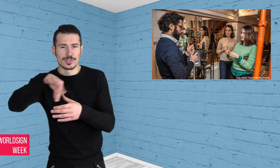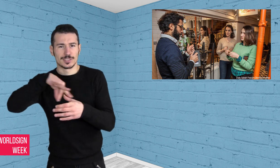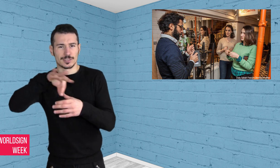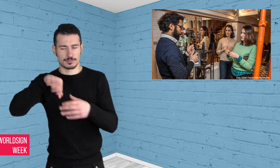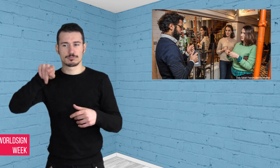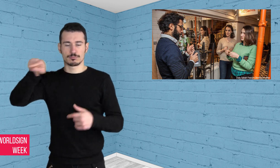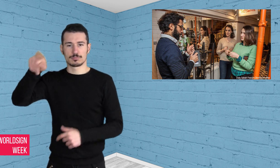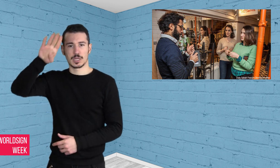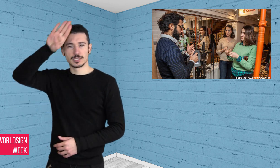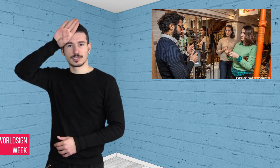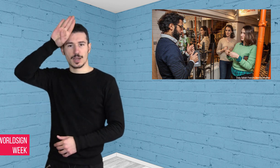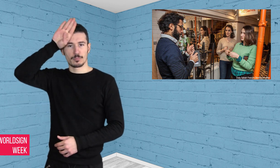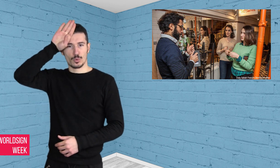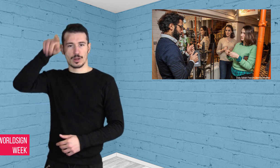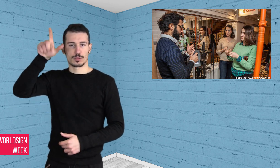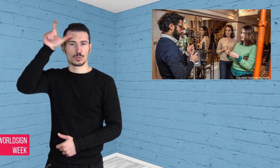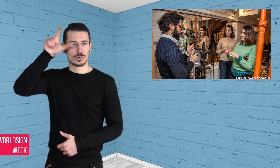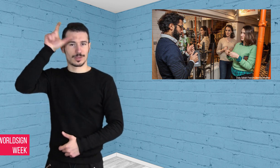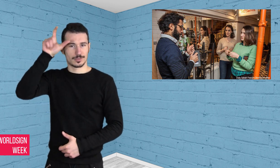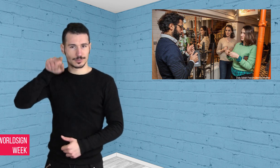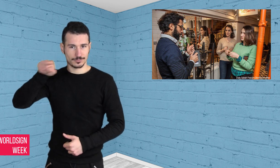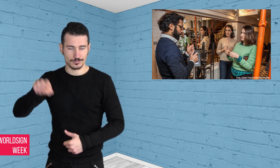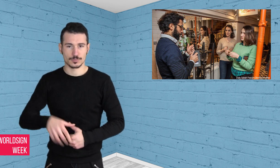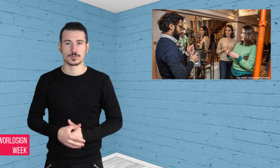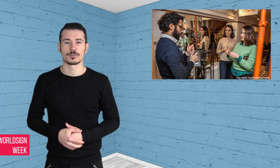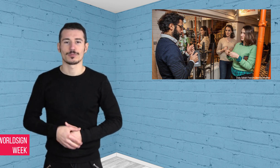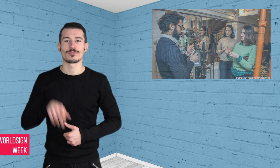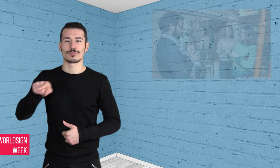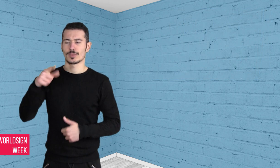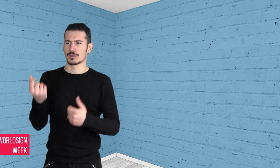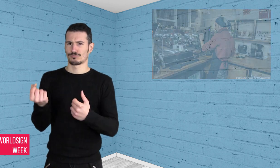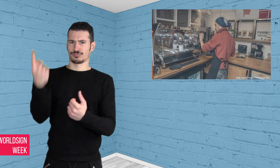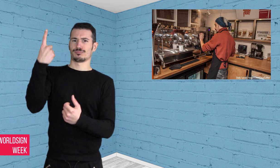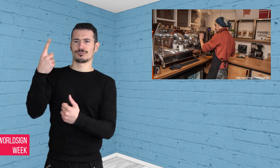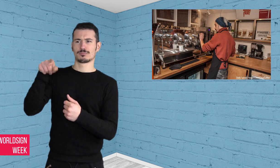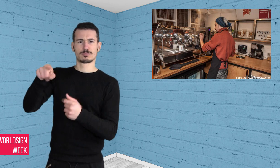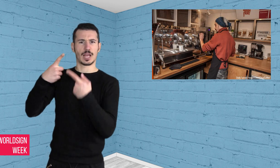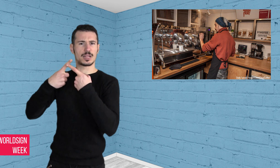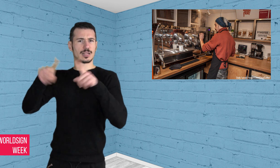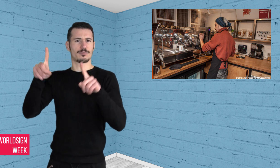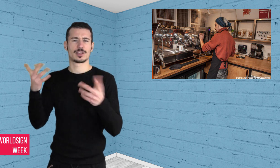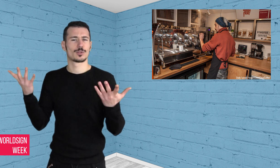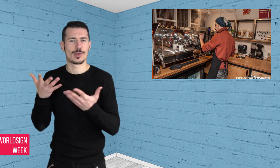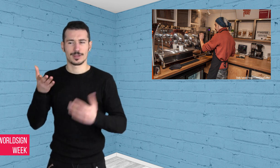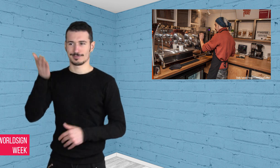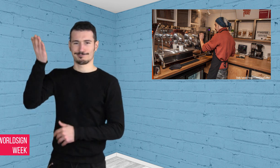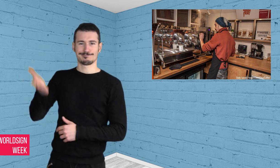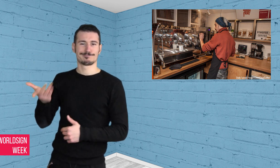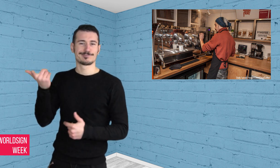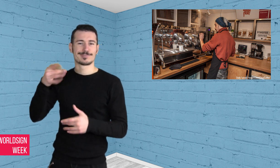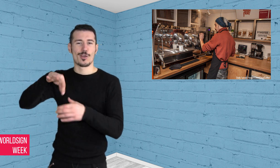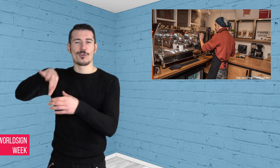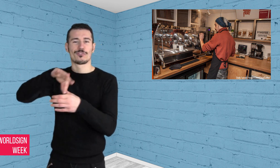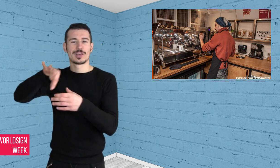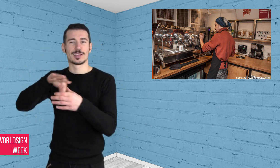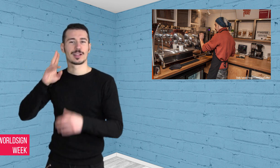What sets it apart from other shops is that it is a deaf cafe.